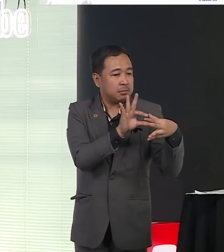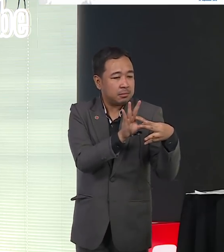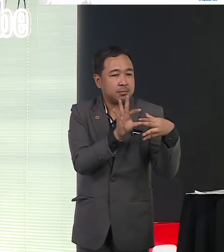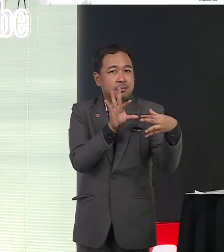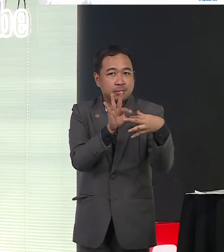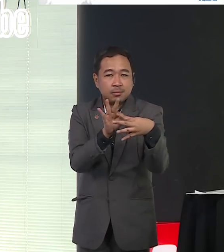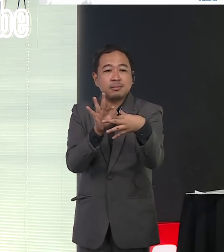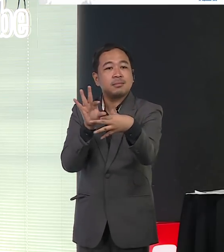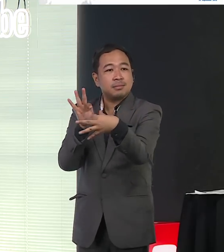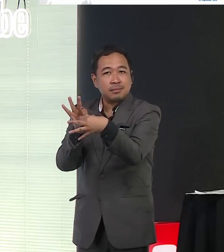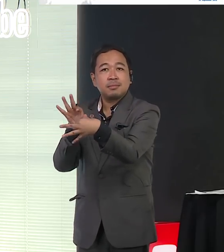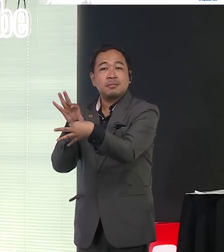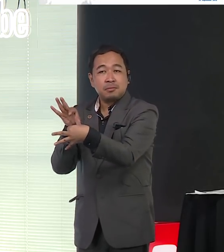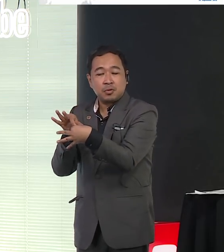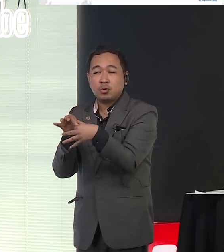Those people create and also those